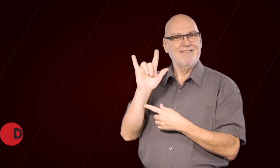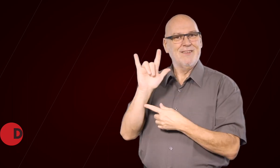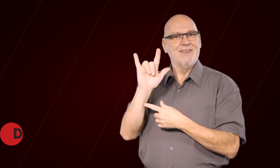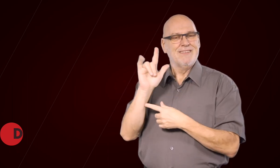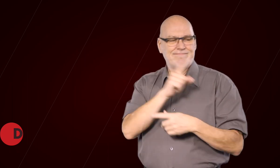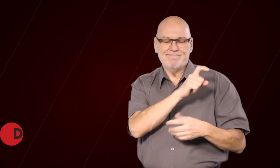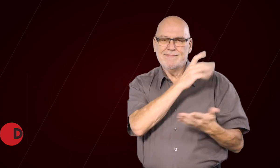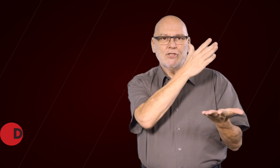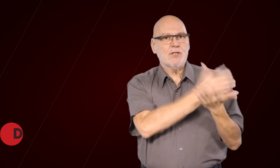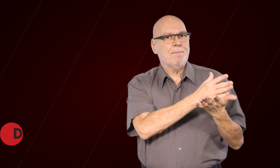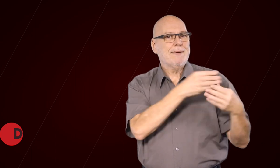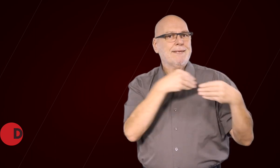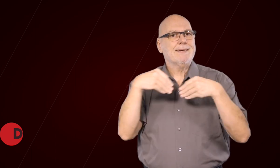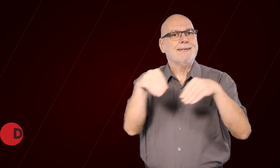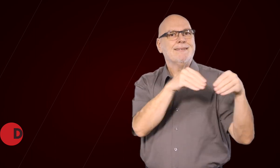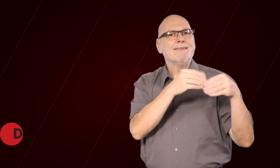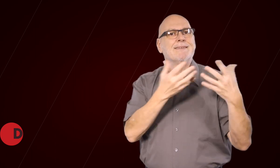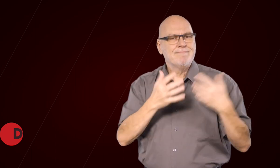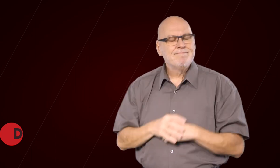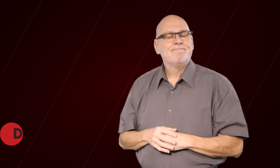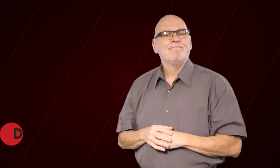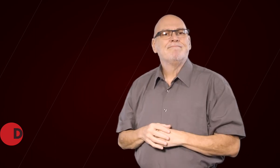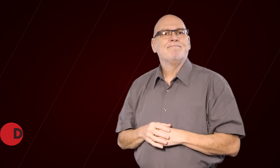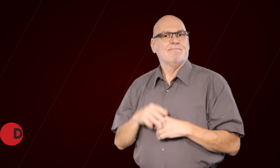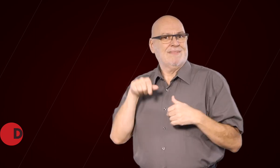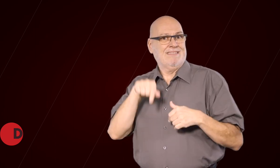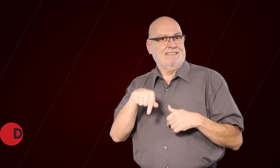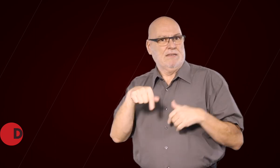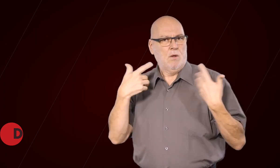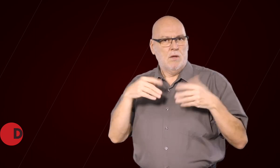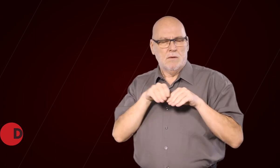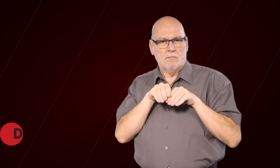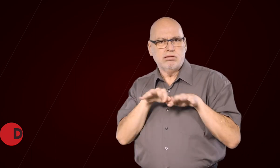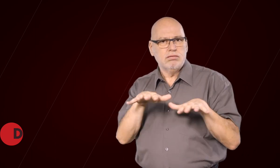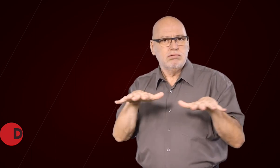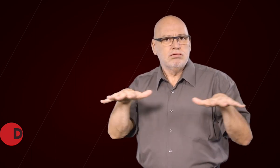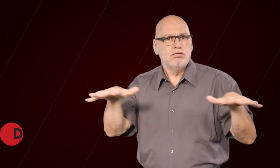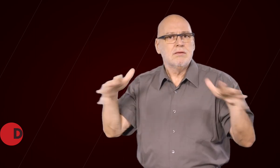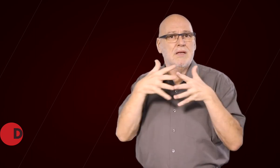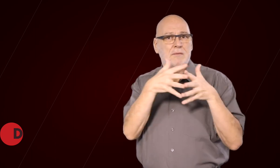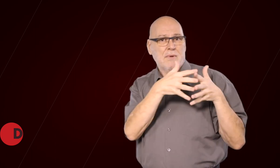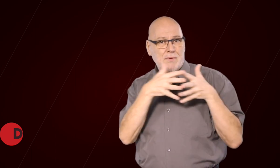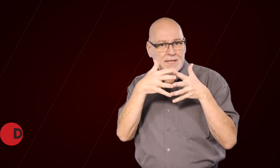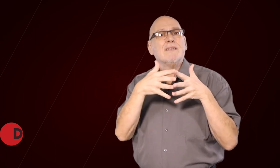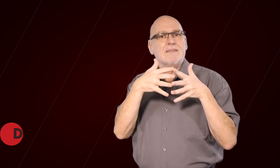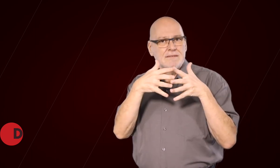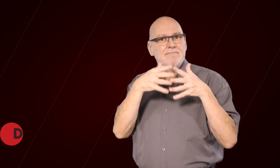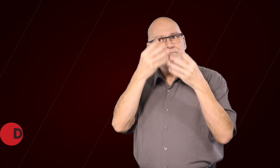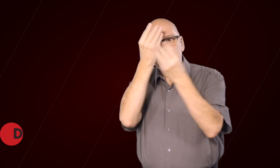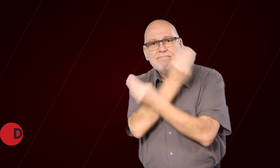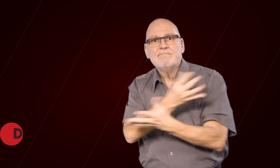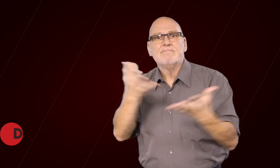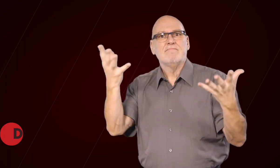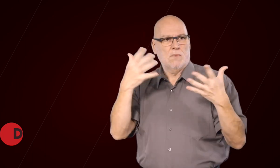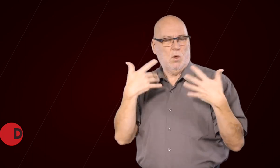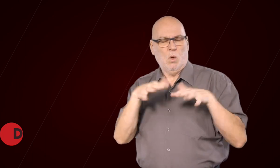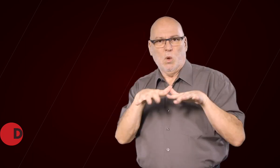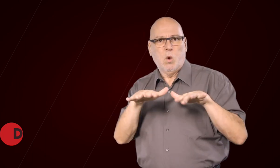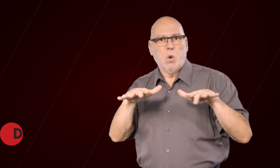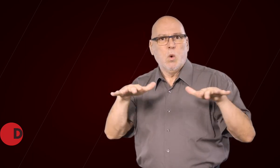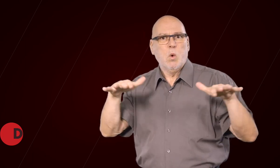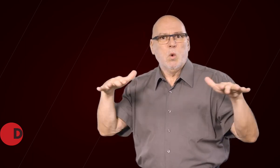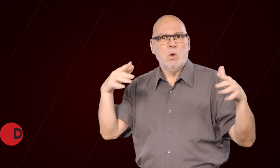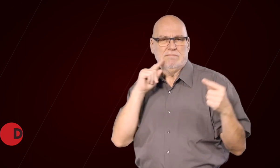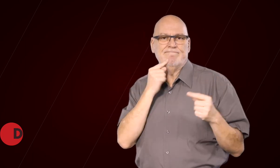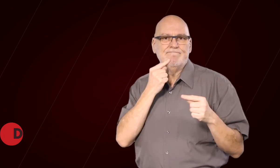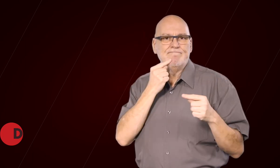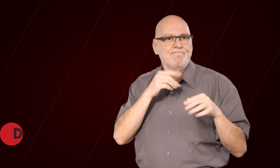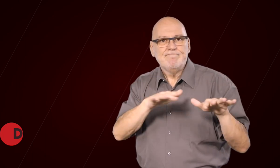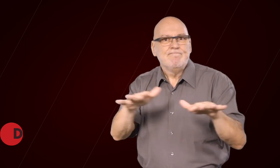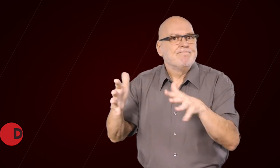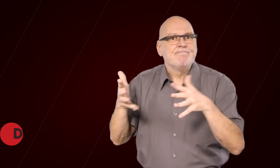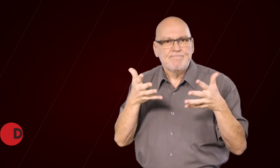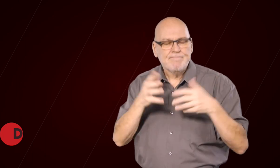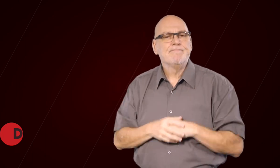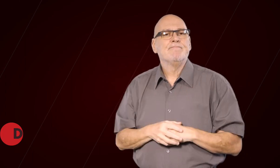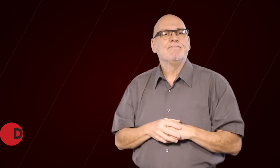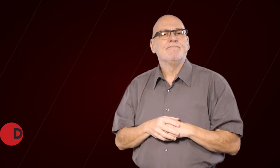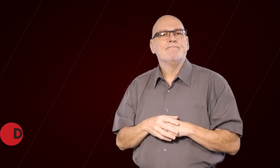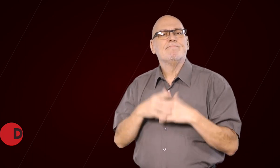selling their patented work. It occurred in the U.S. and this news